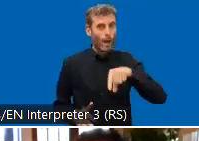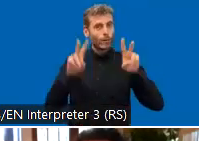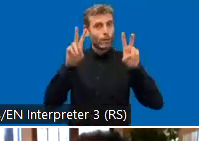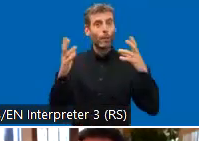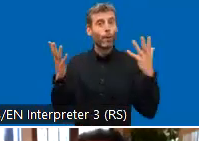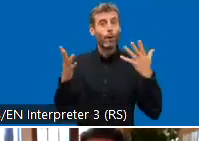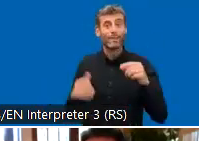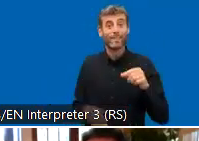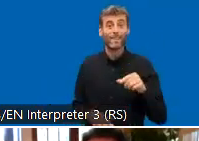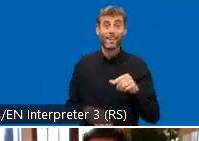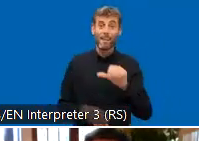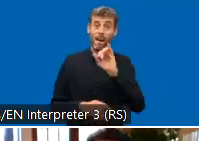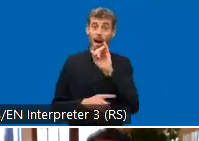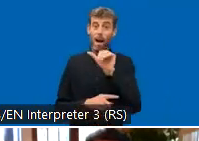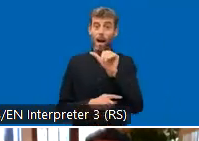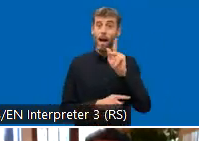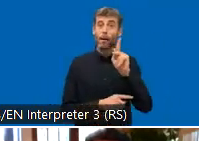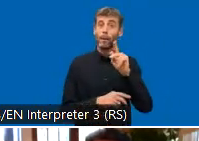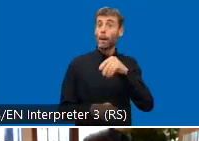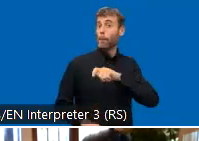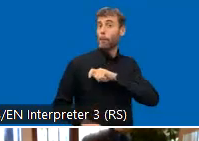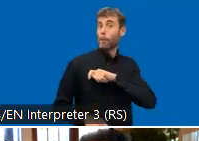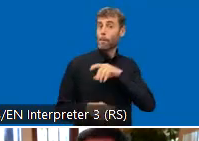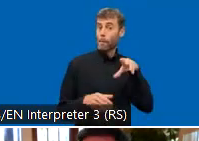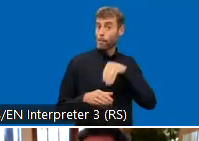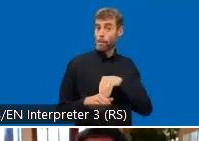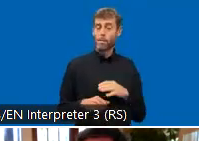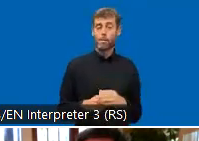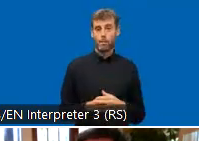like a lot of other organizations that's dealing with accessibility,